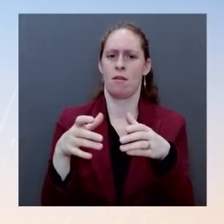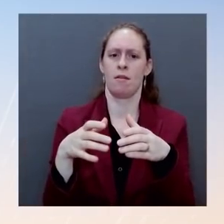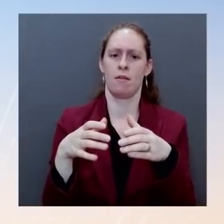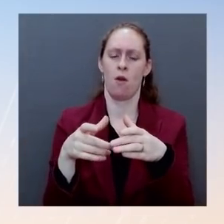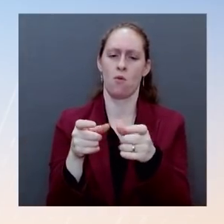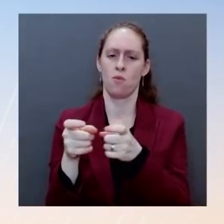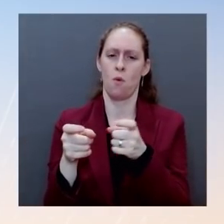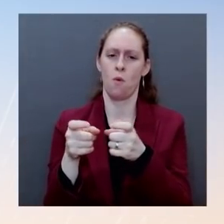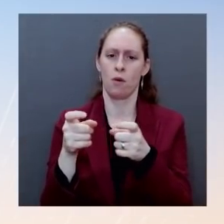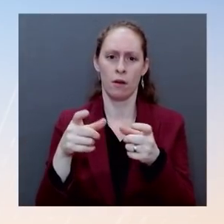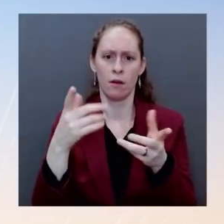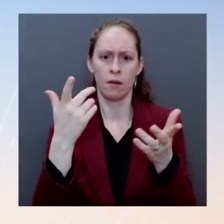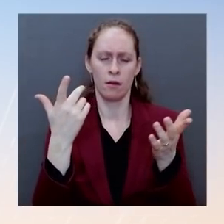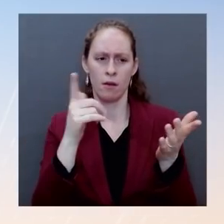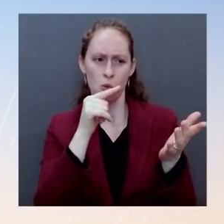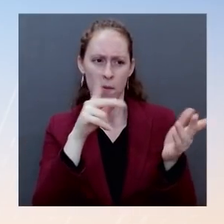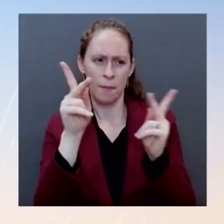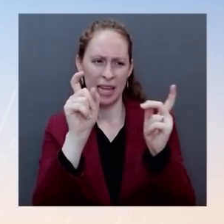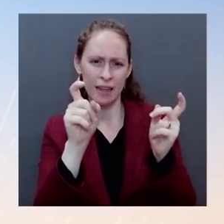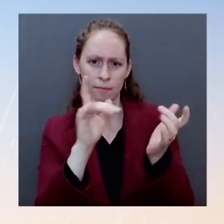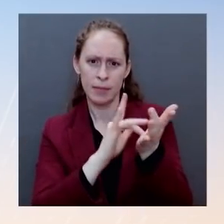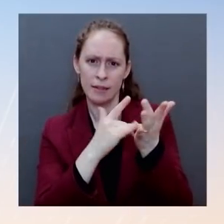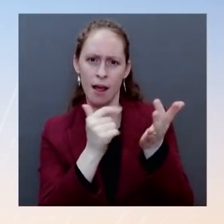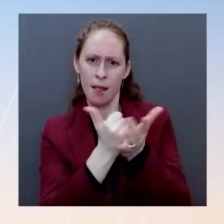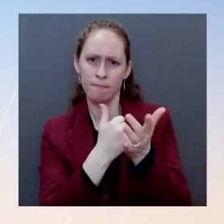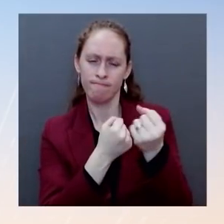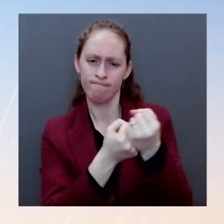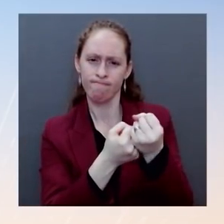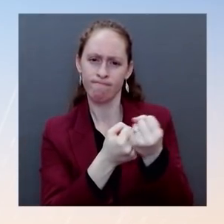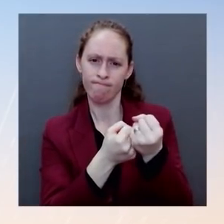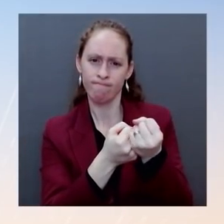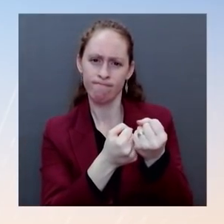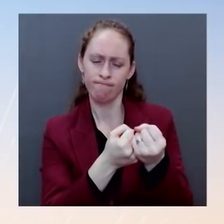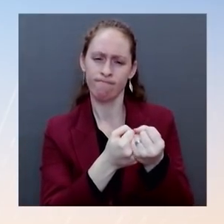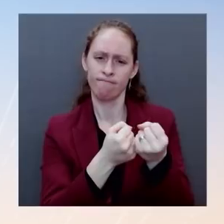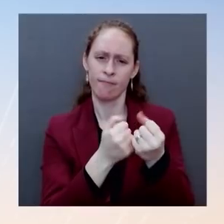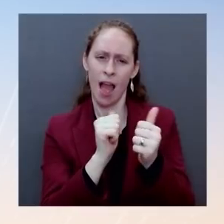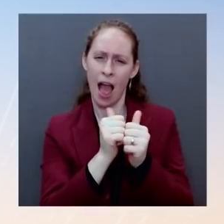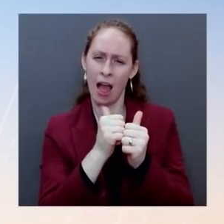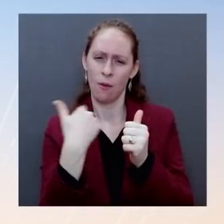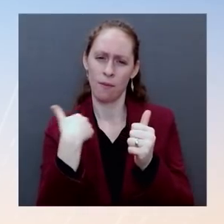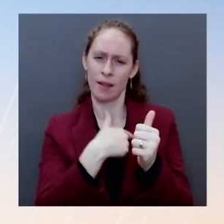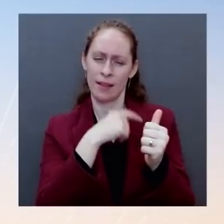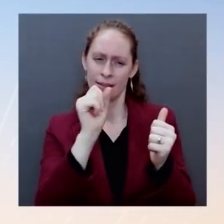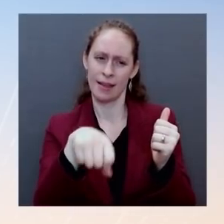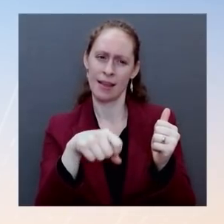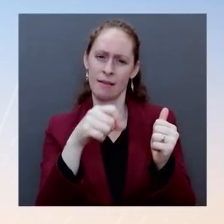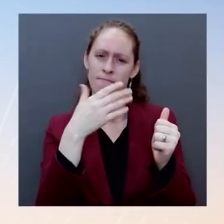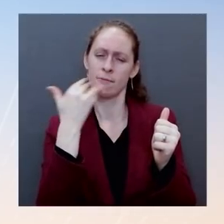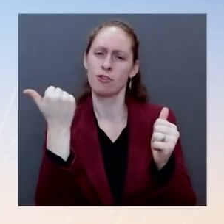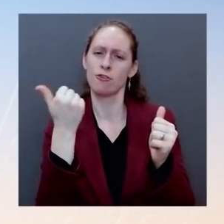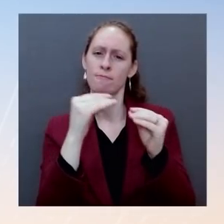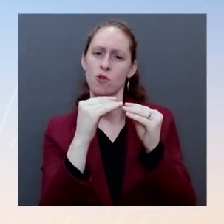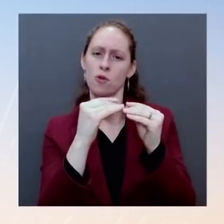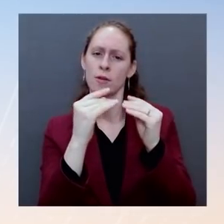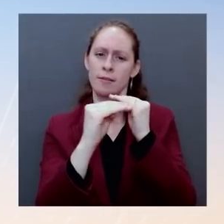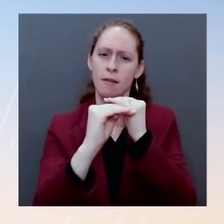the more quickly we can normalize supply chains and address the price increases,